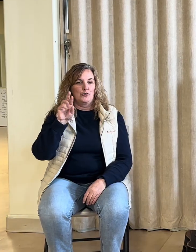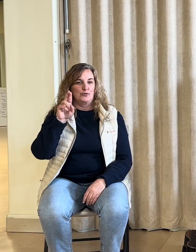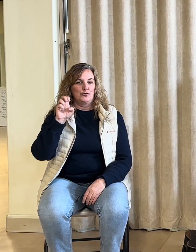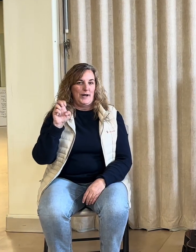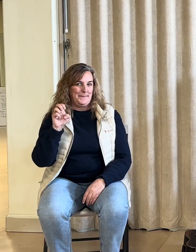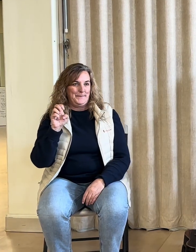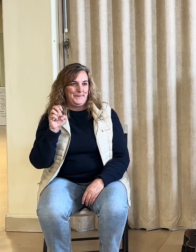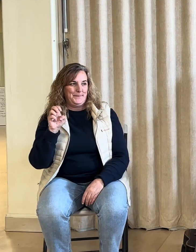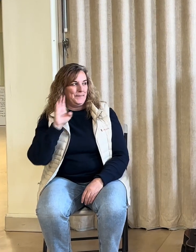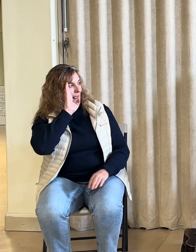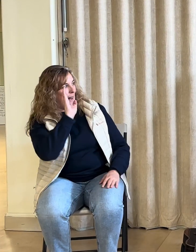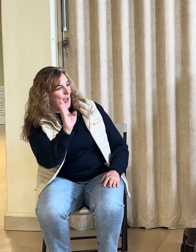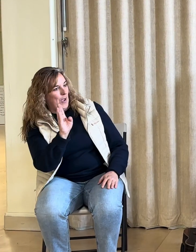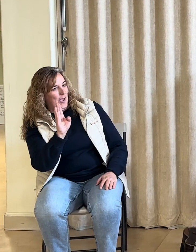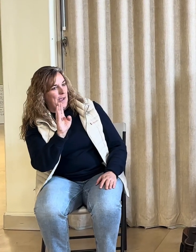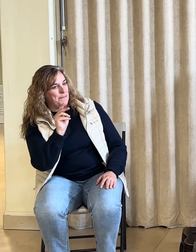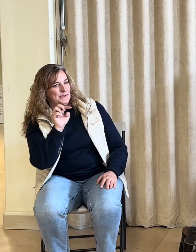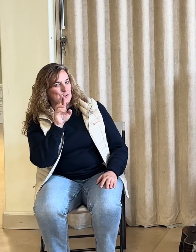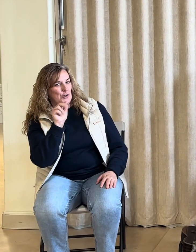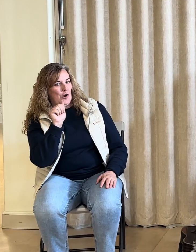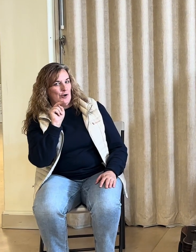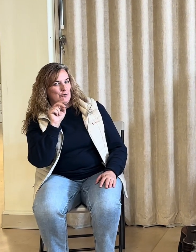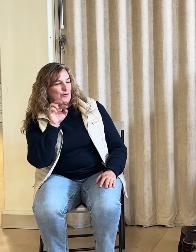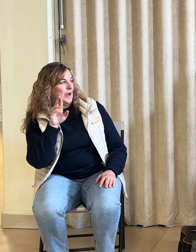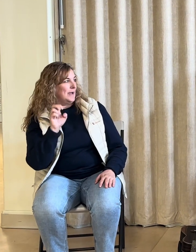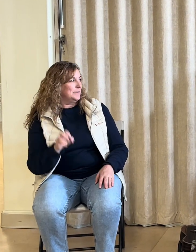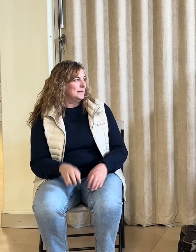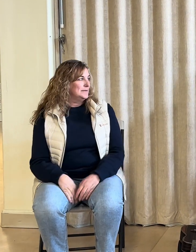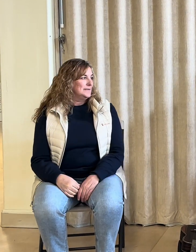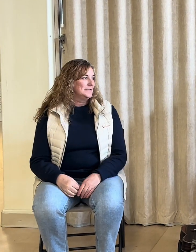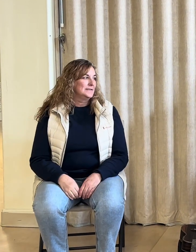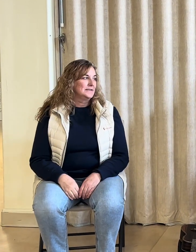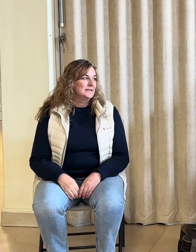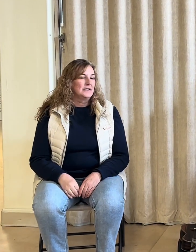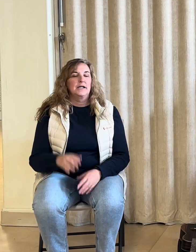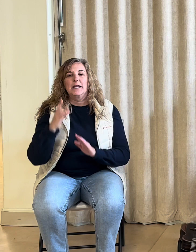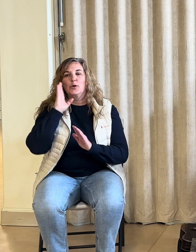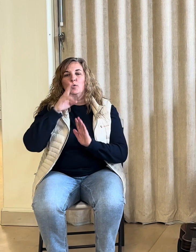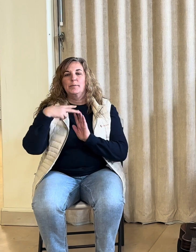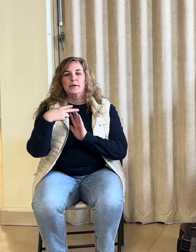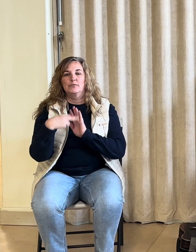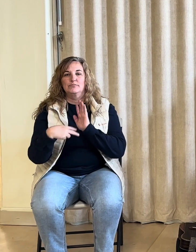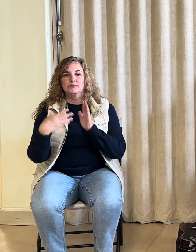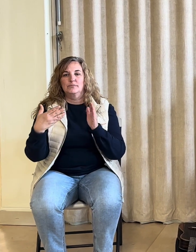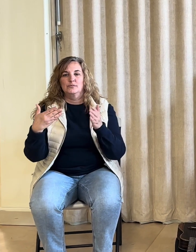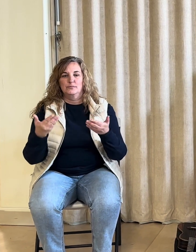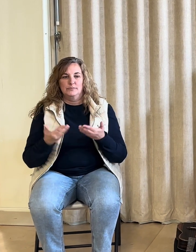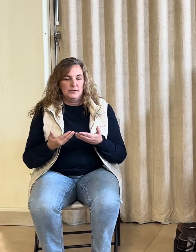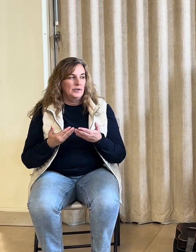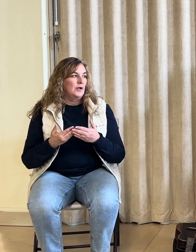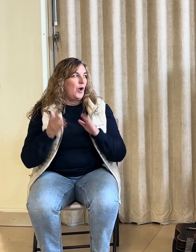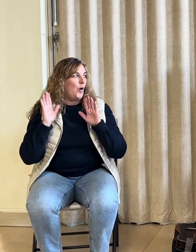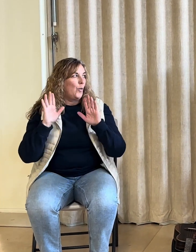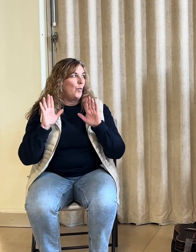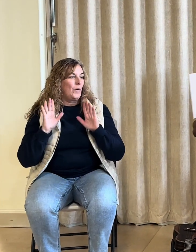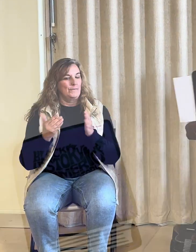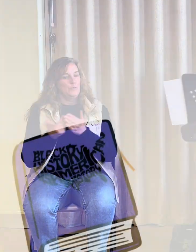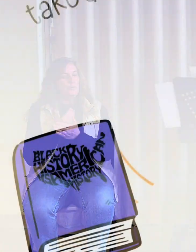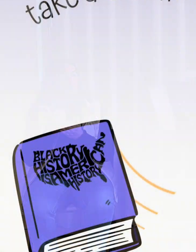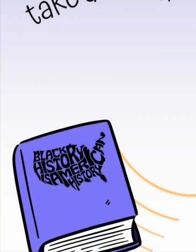Mr. Andre! AUDIENCE: Hey, Mr. Andre! DYNA: Mr. Andre is going to be introducing us to a wonderful new book.